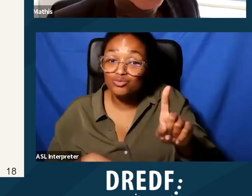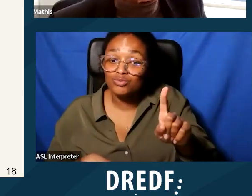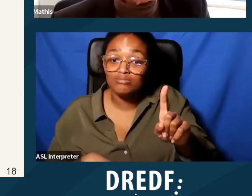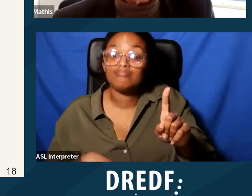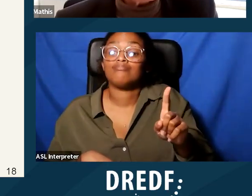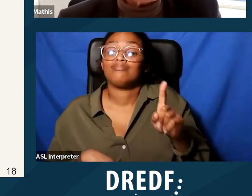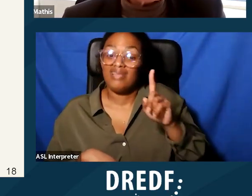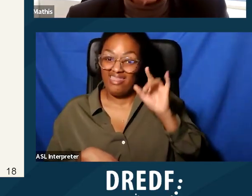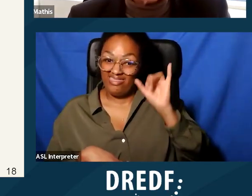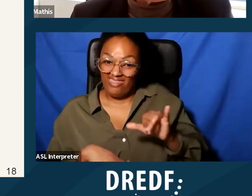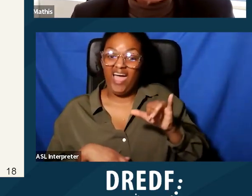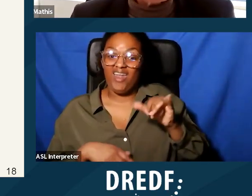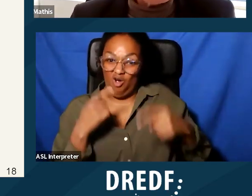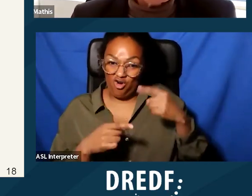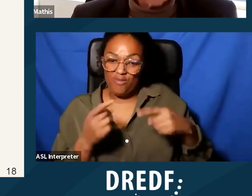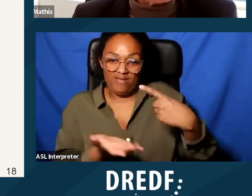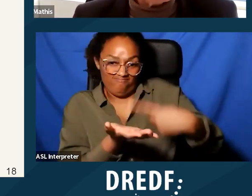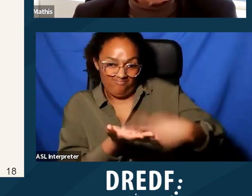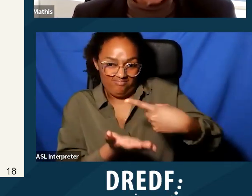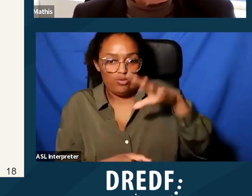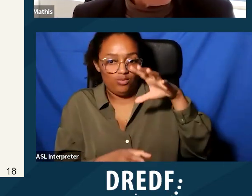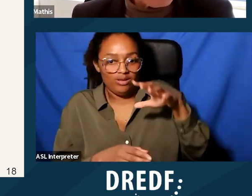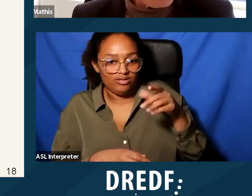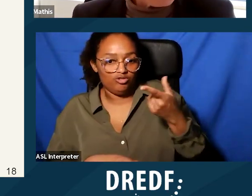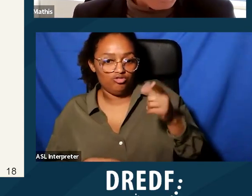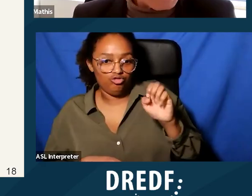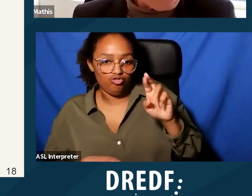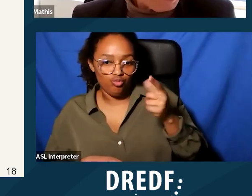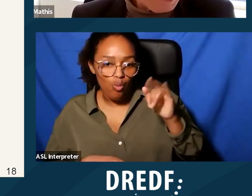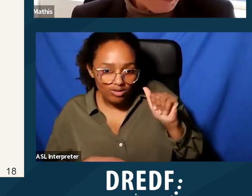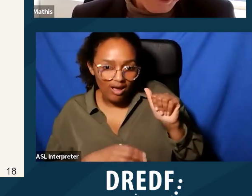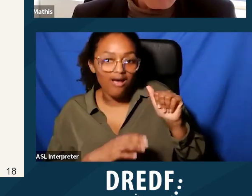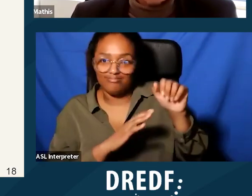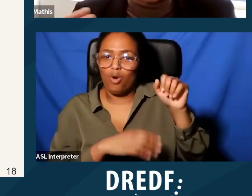that is an argument that Georgia made in the Olmstead case in the Supreme Court.